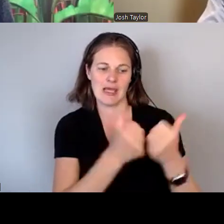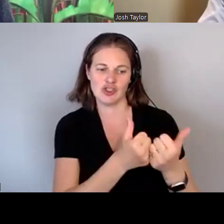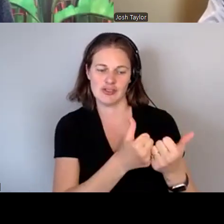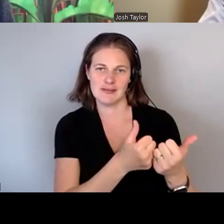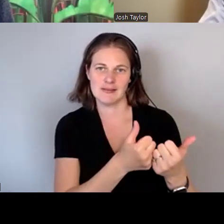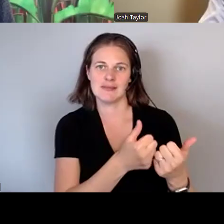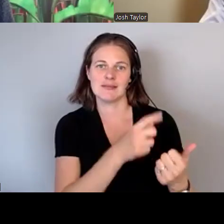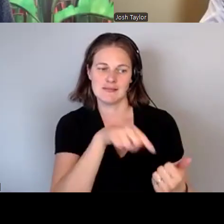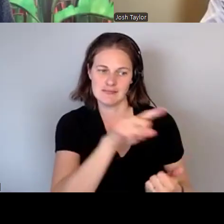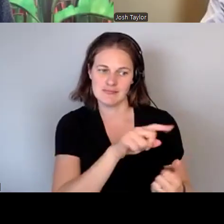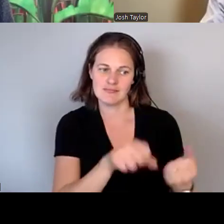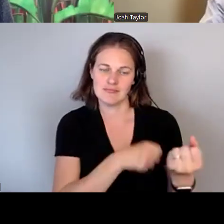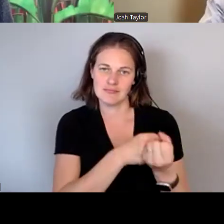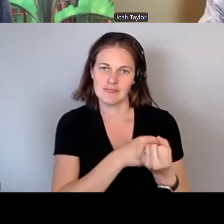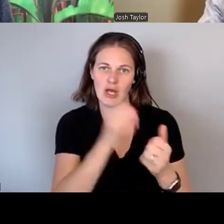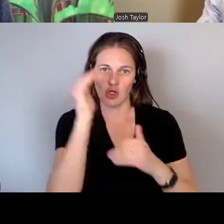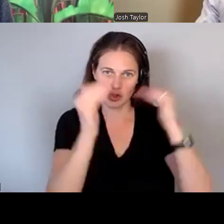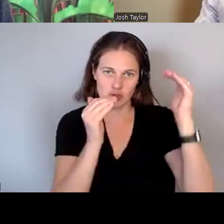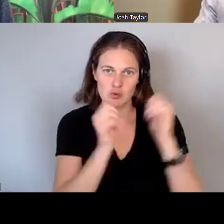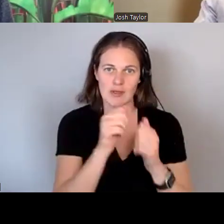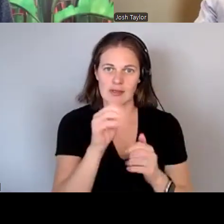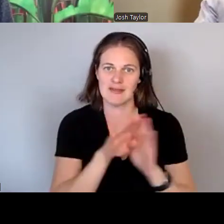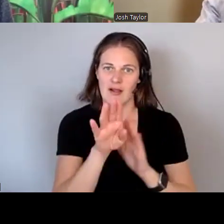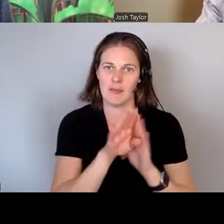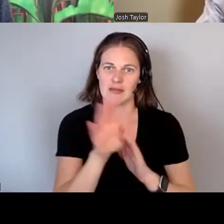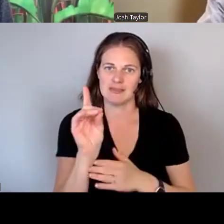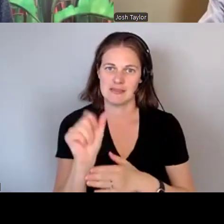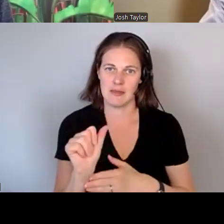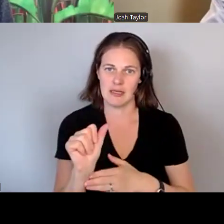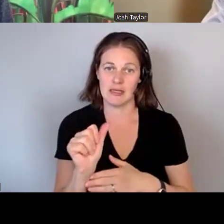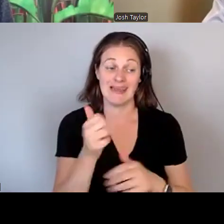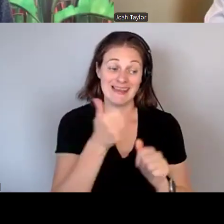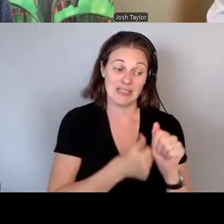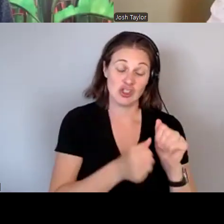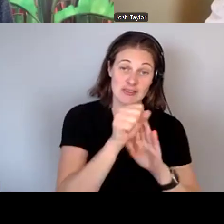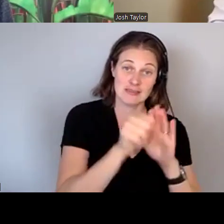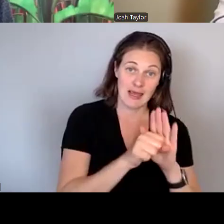adults with developmental disabilities. So each state will have a office of,